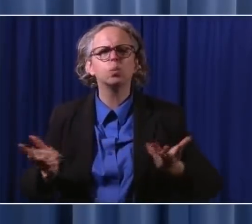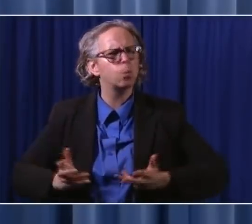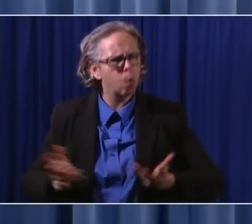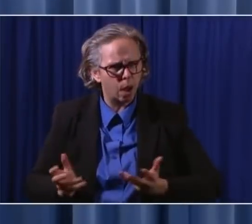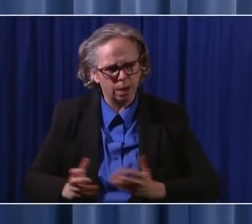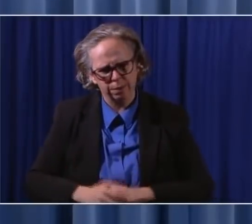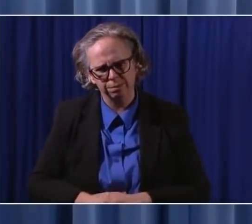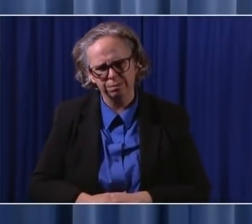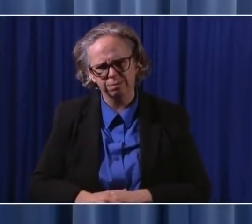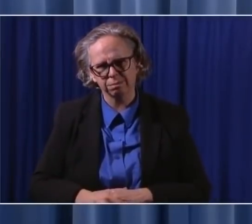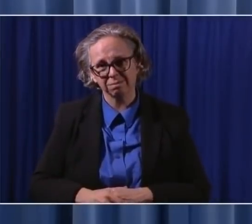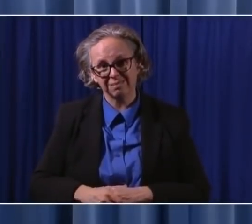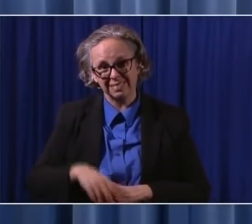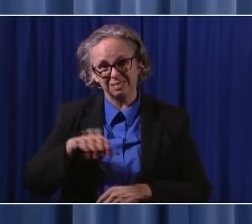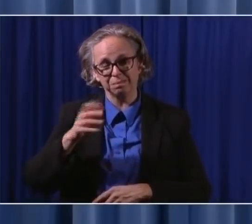LEVEL. ONE OF THE THINGS IS WE LOOKED AT THE DATA AND GOT DEEPER INTO IT.